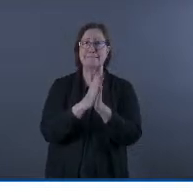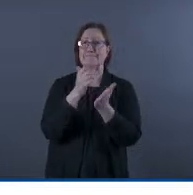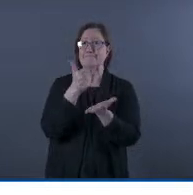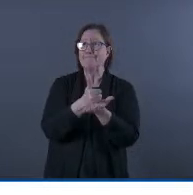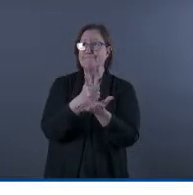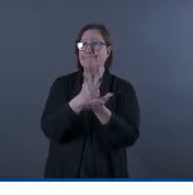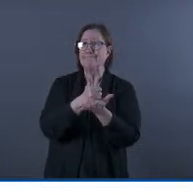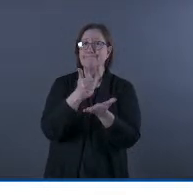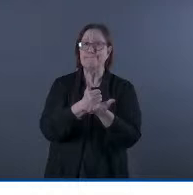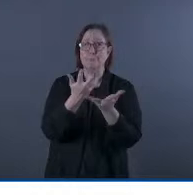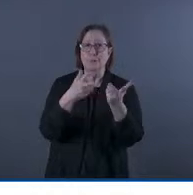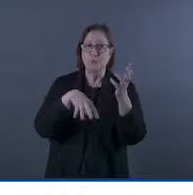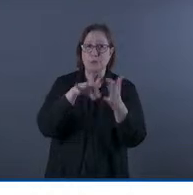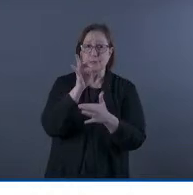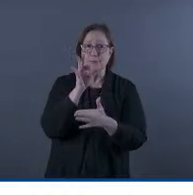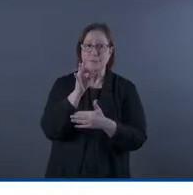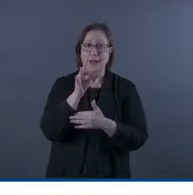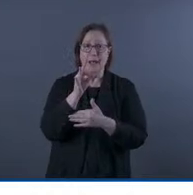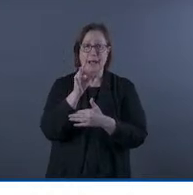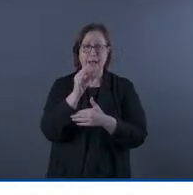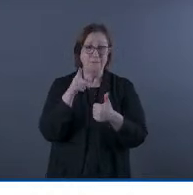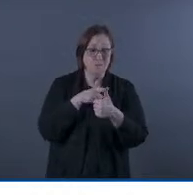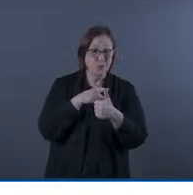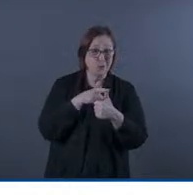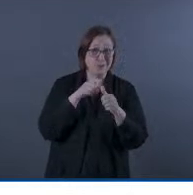and availability of vaccine in our area.